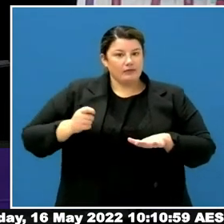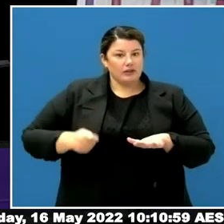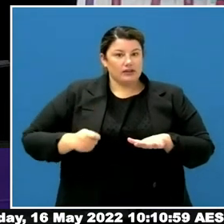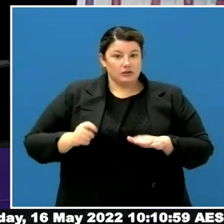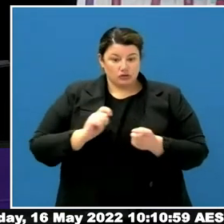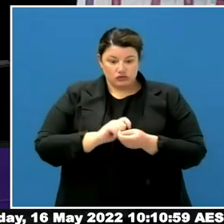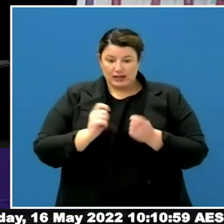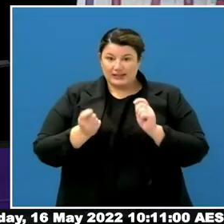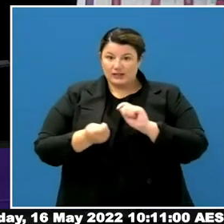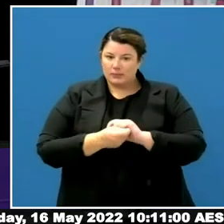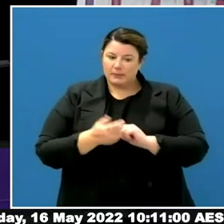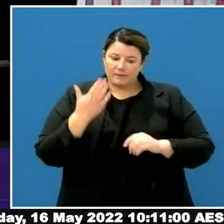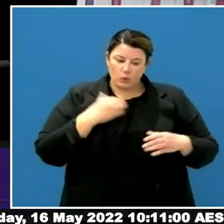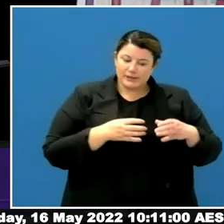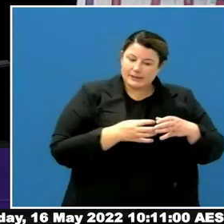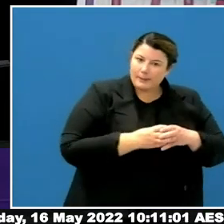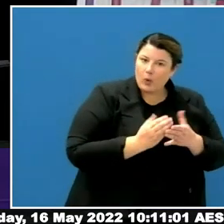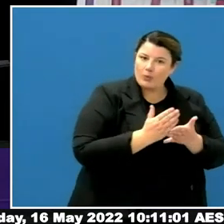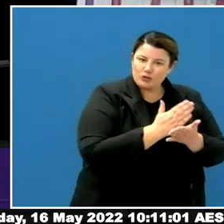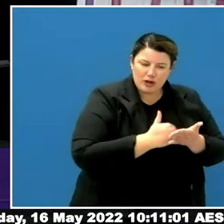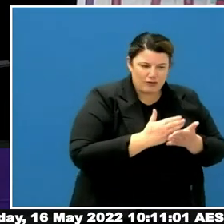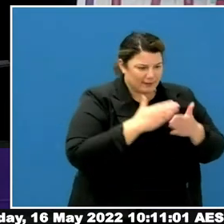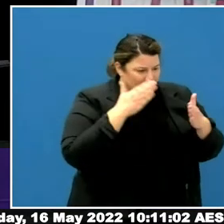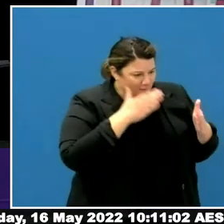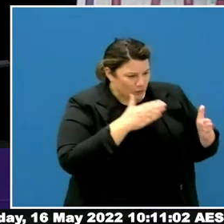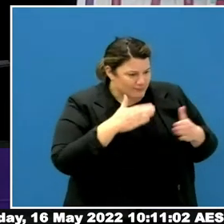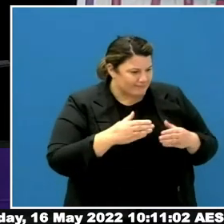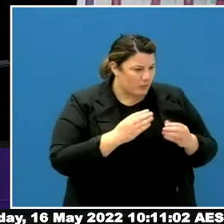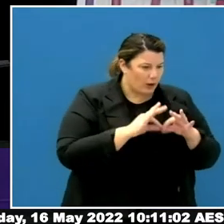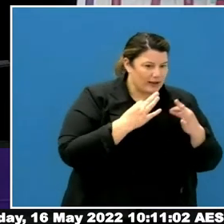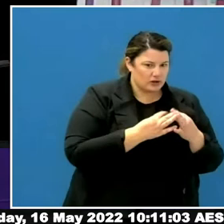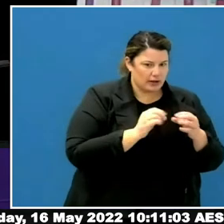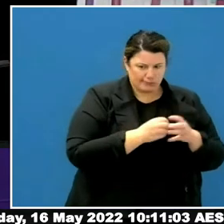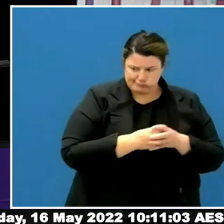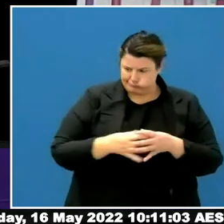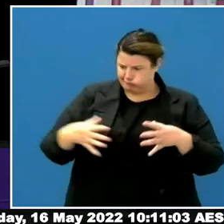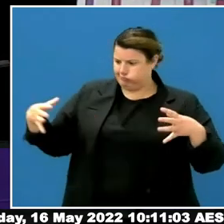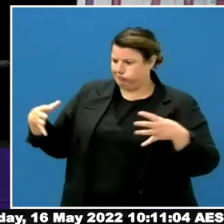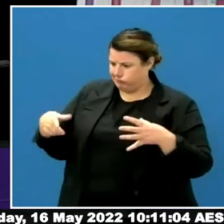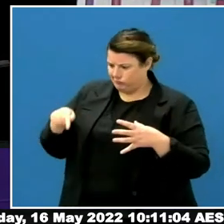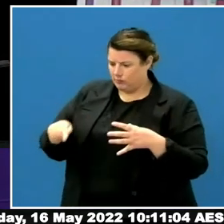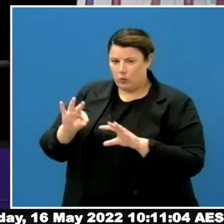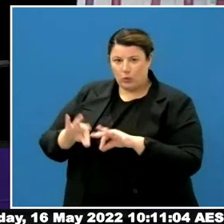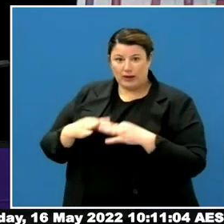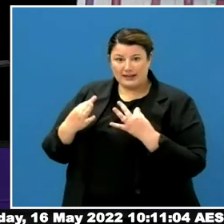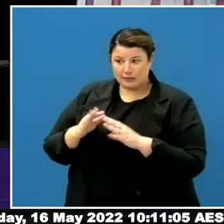relatively small charitable organisation to a much larger organisation providing services